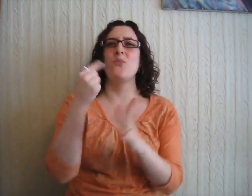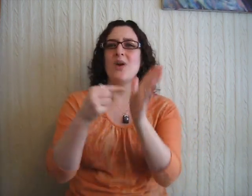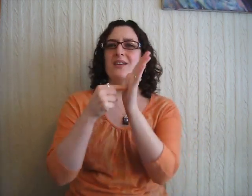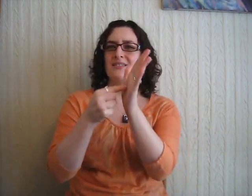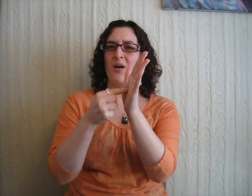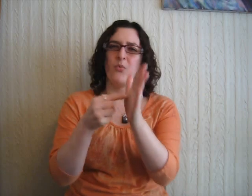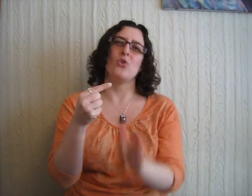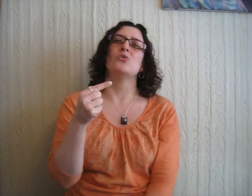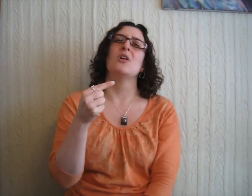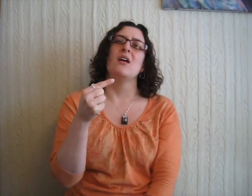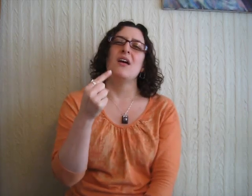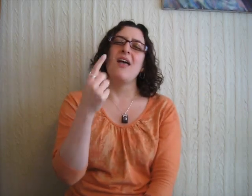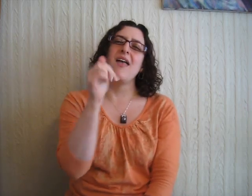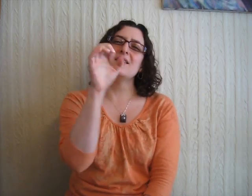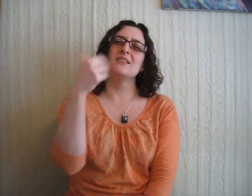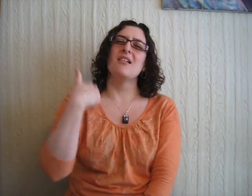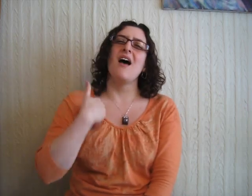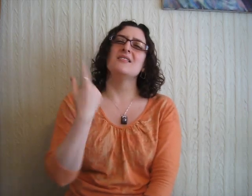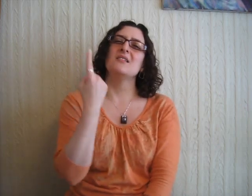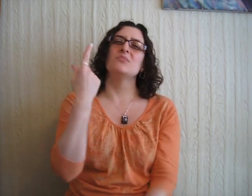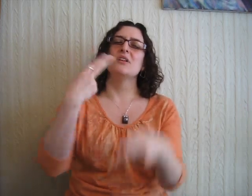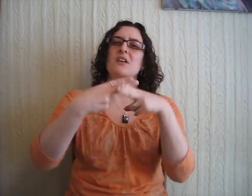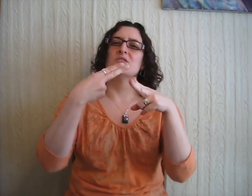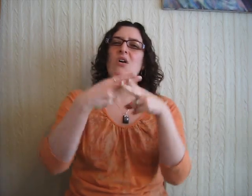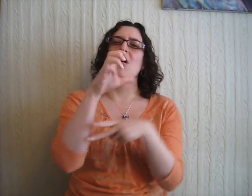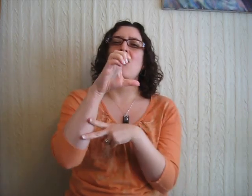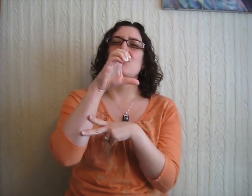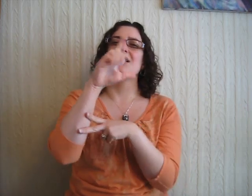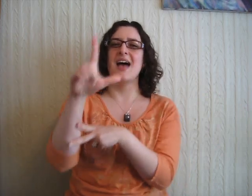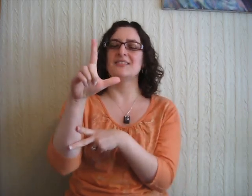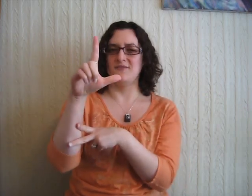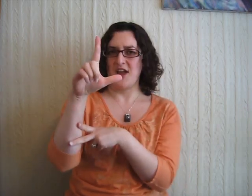One example, ASL has something that is called "classifiers"